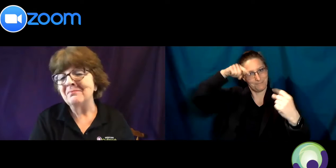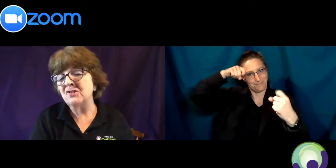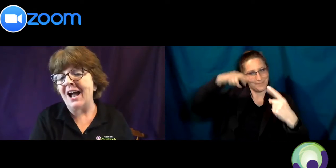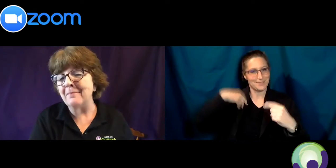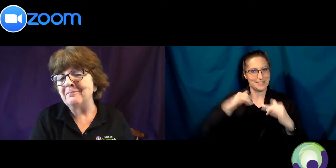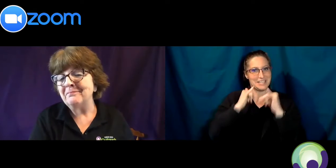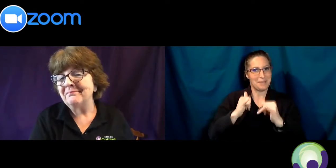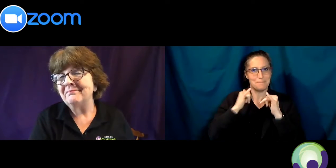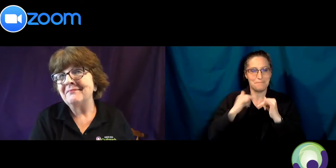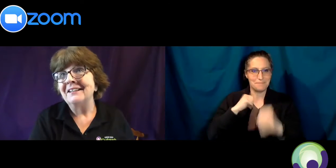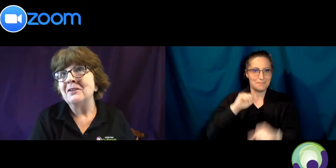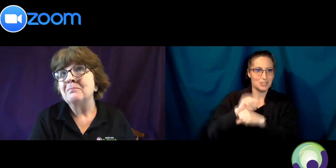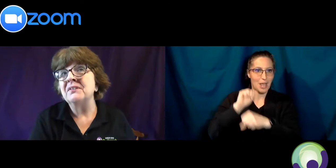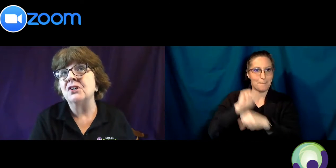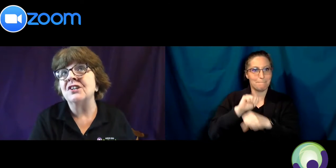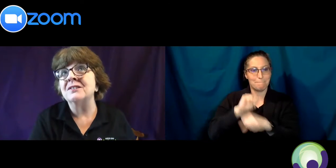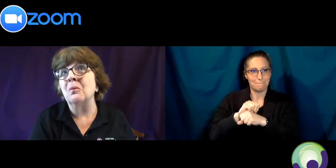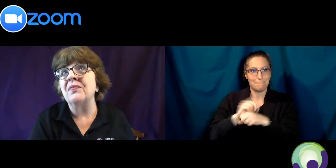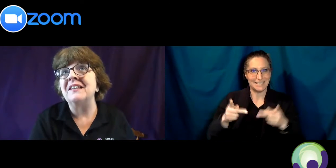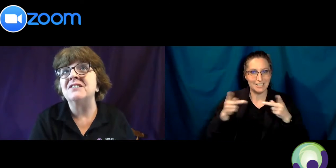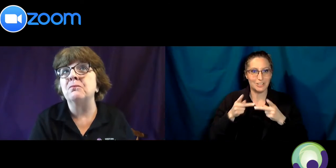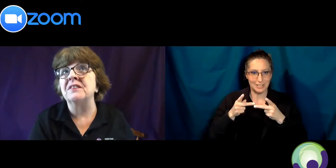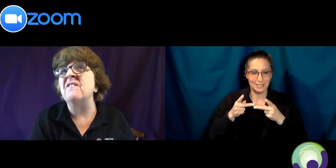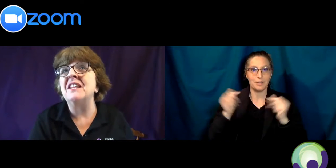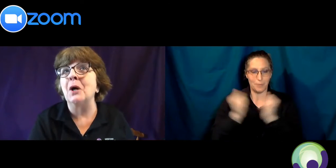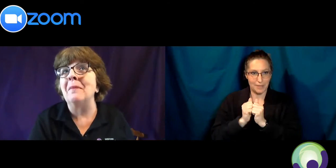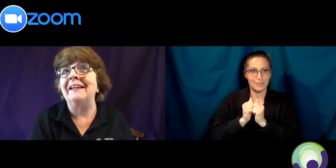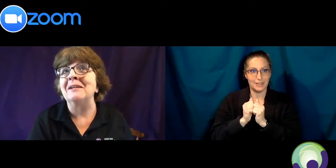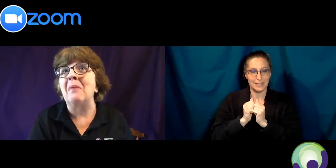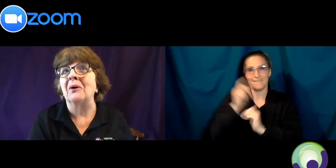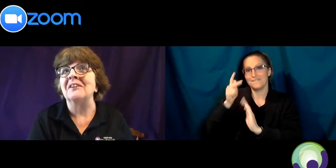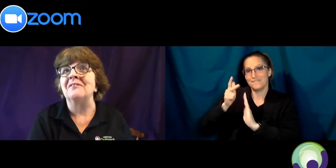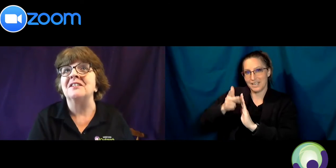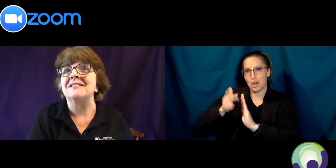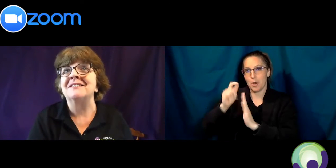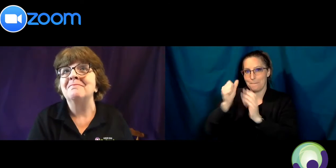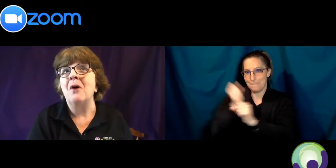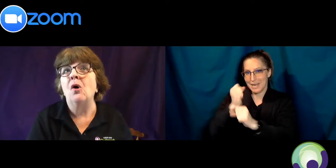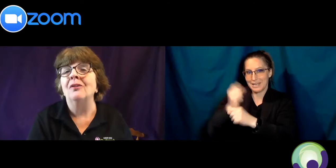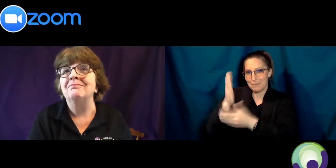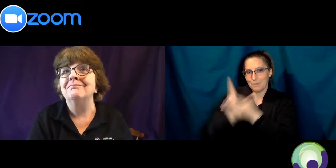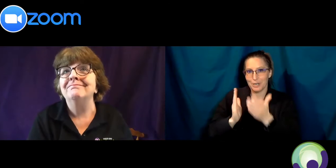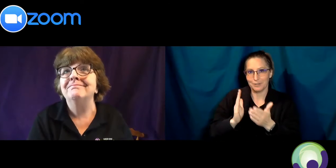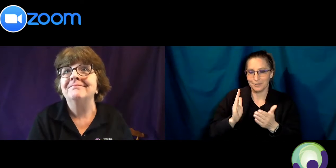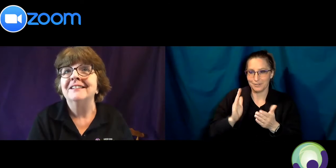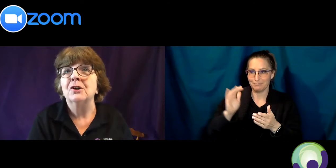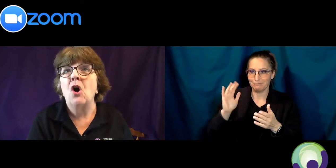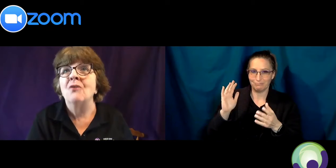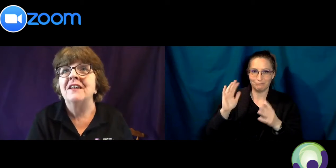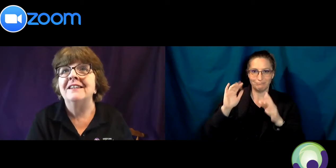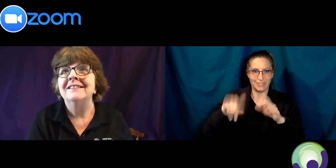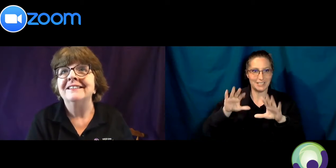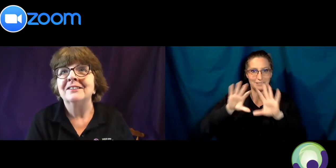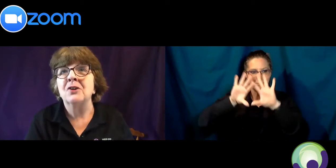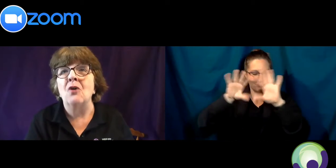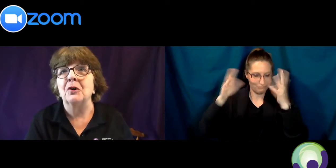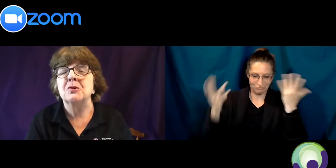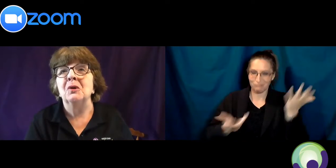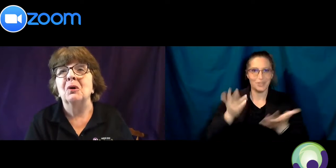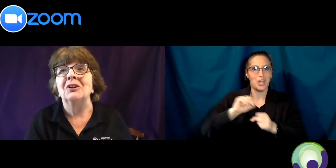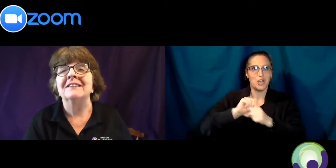job positions with these, with the video-making part of this whole COVID go-virtual world.